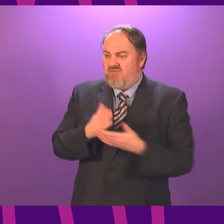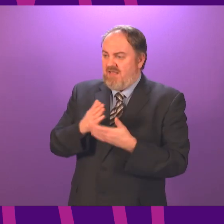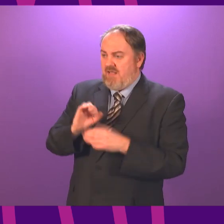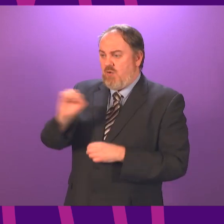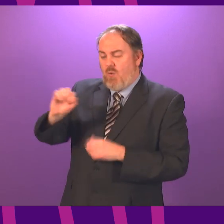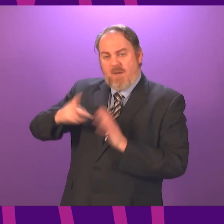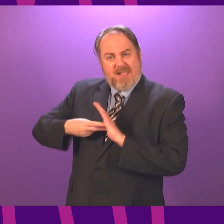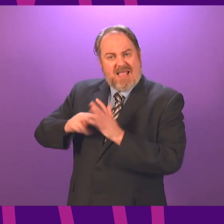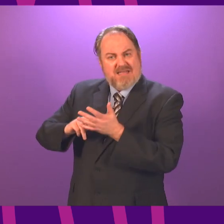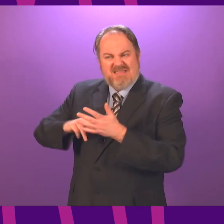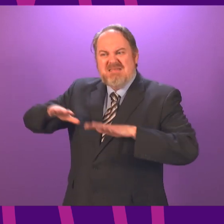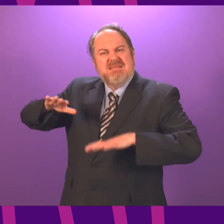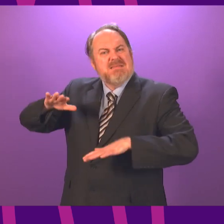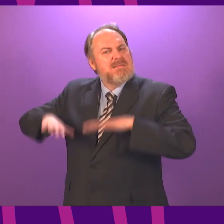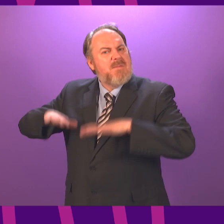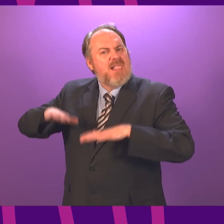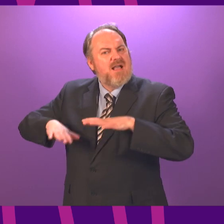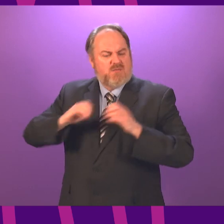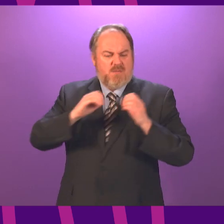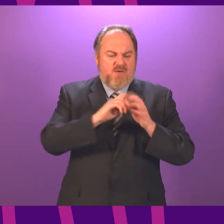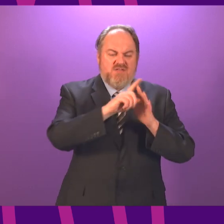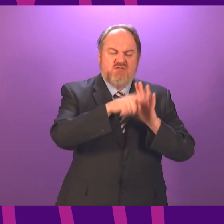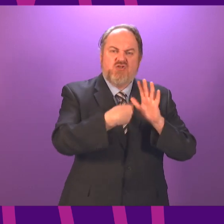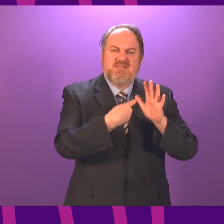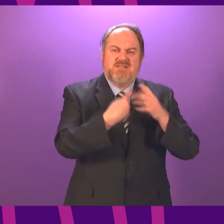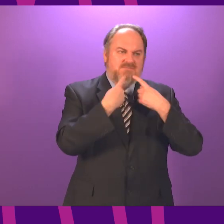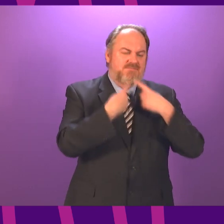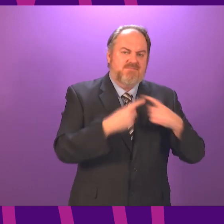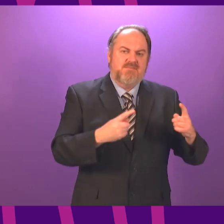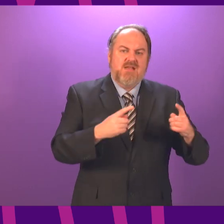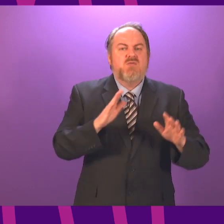that Boris Johnson announced yesterday, with an earlier phased easing for schools and the